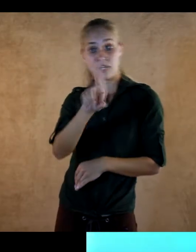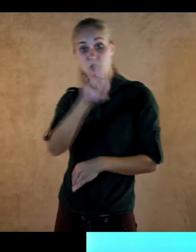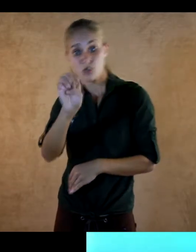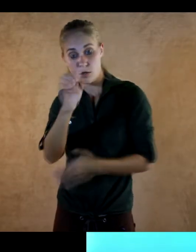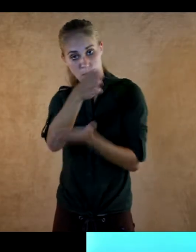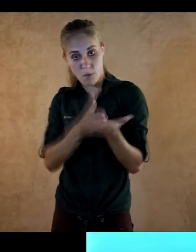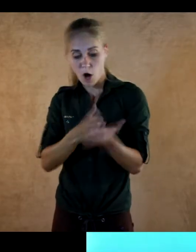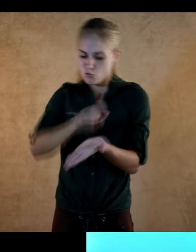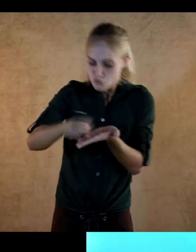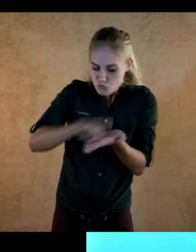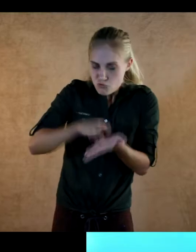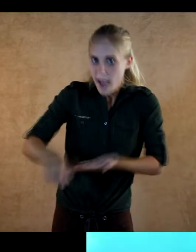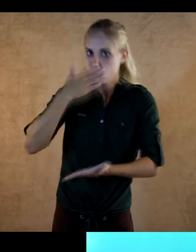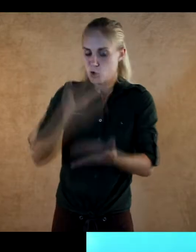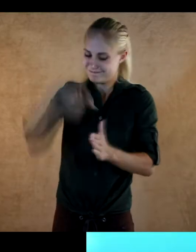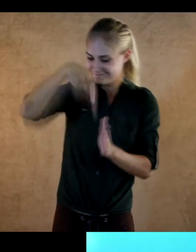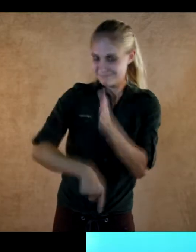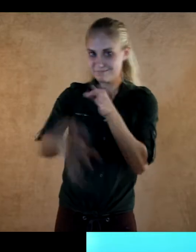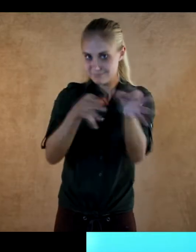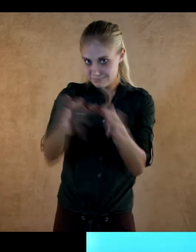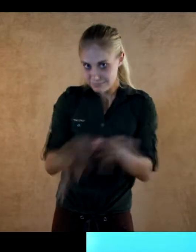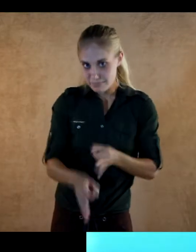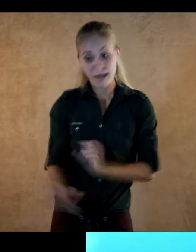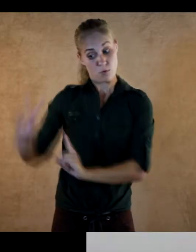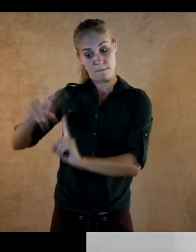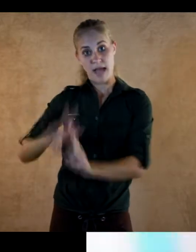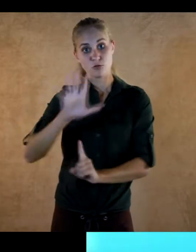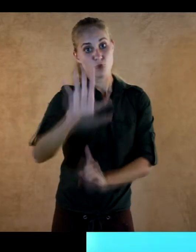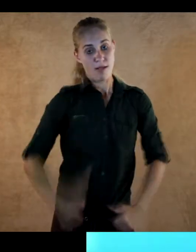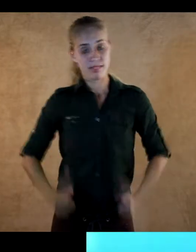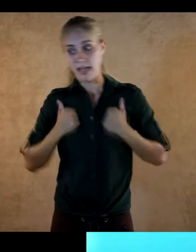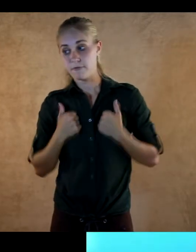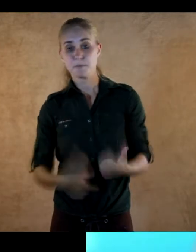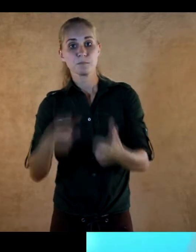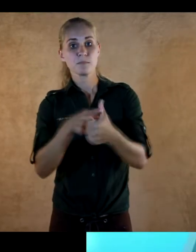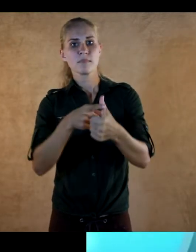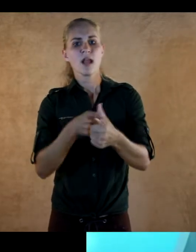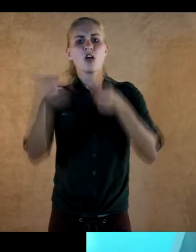Take good notes and make sure you apply these fundamentals. Be sure to control the environment in the room